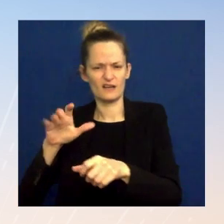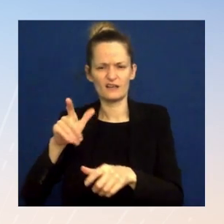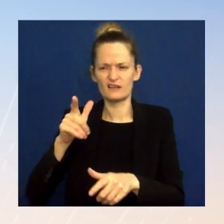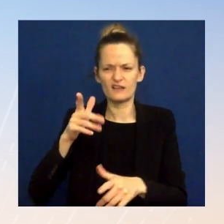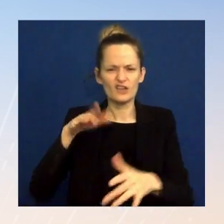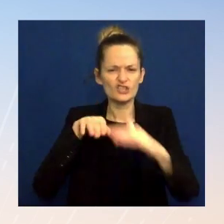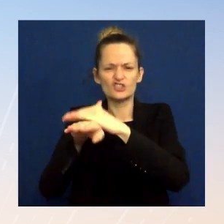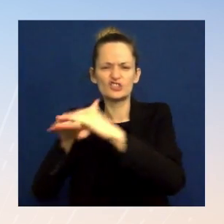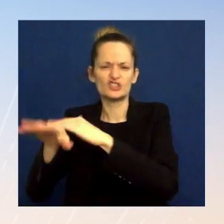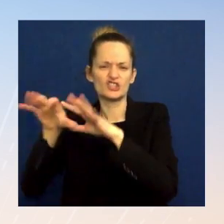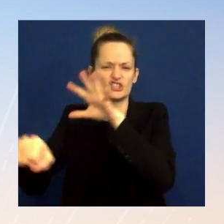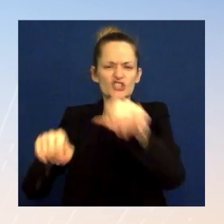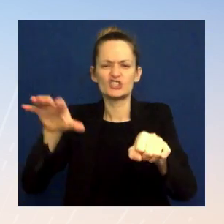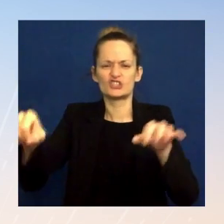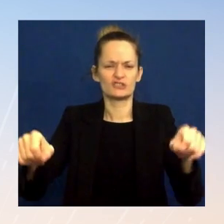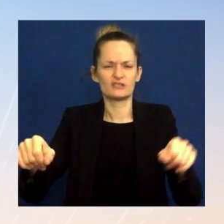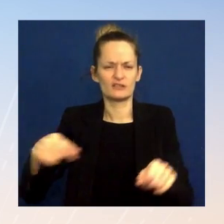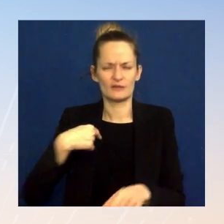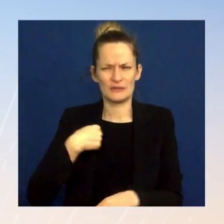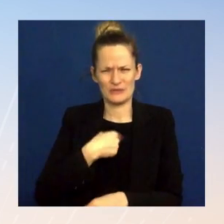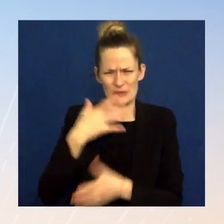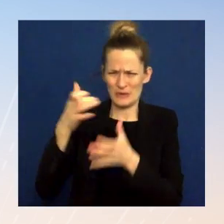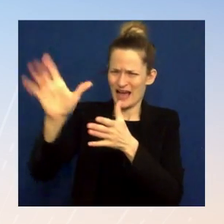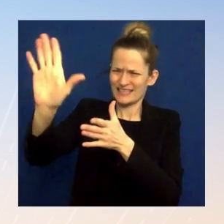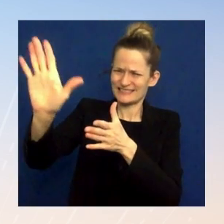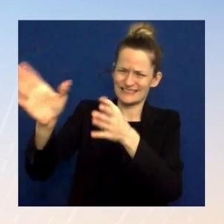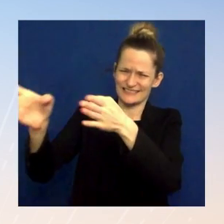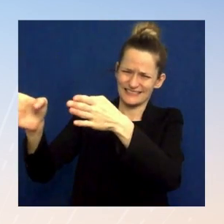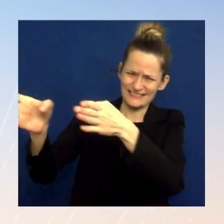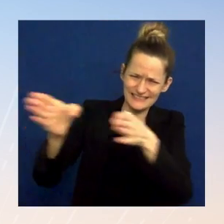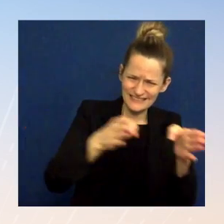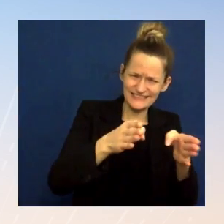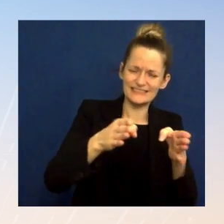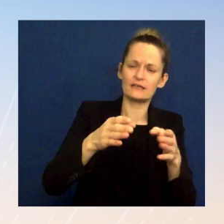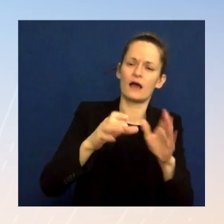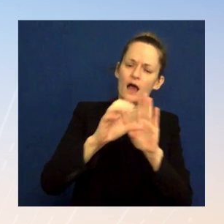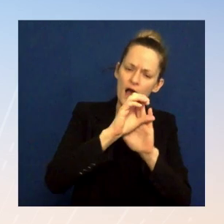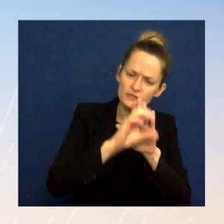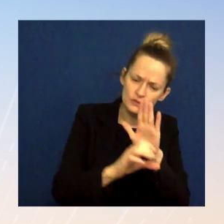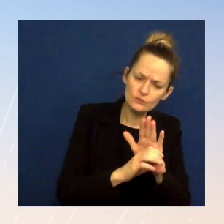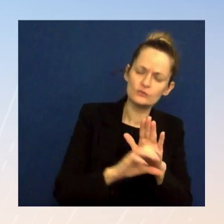Yeah. The Press: Thank you, sir. After his first round of talks with the Chinese,